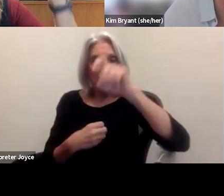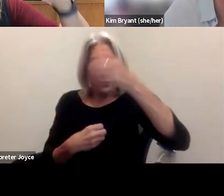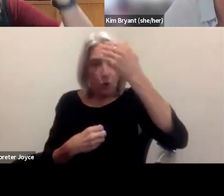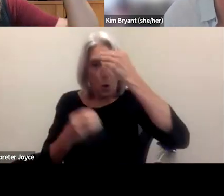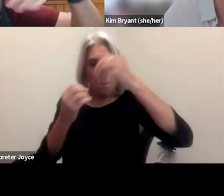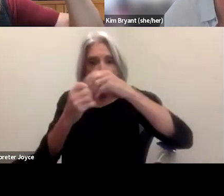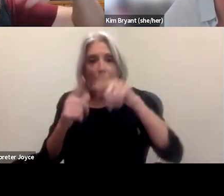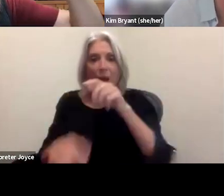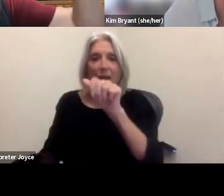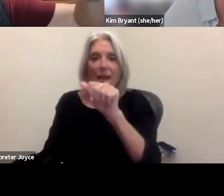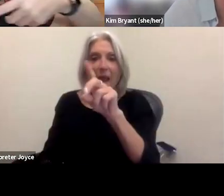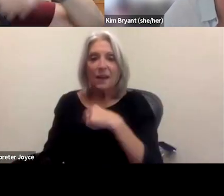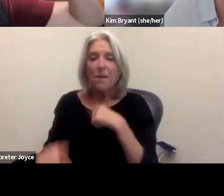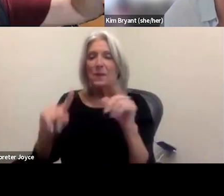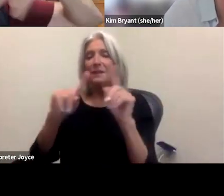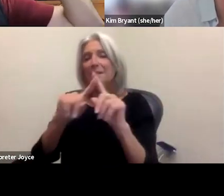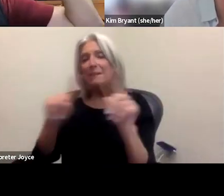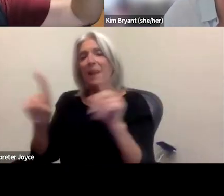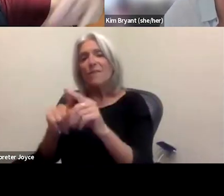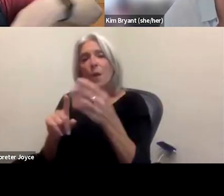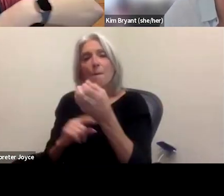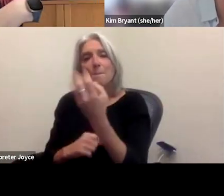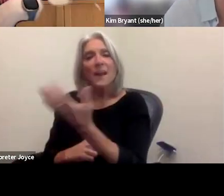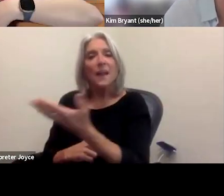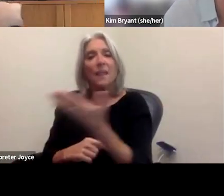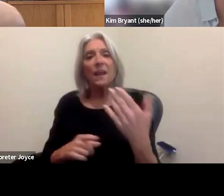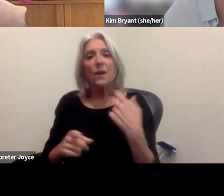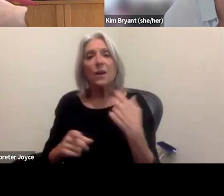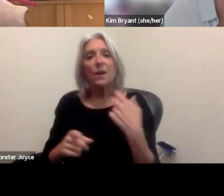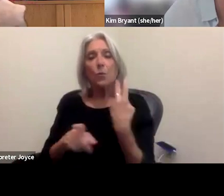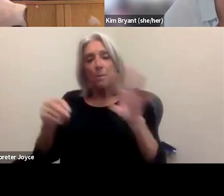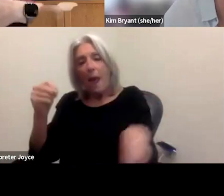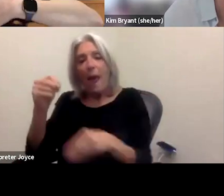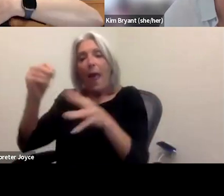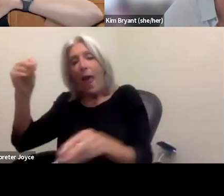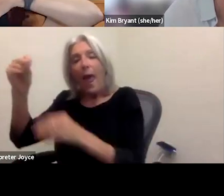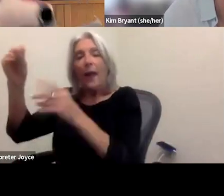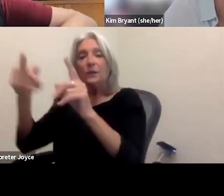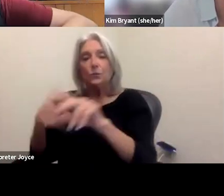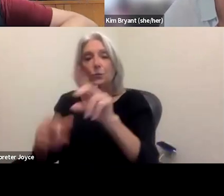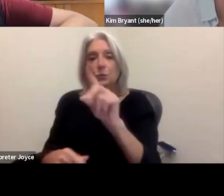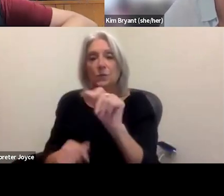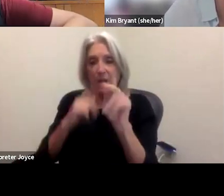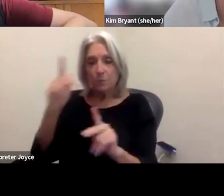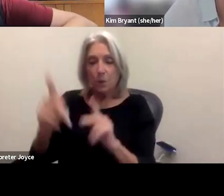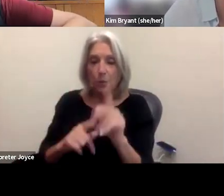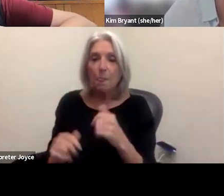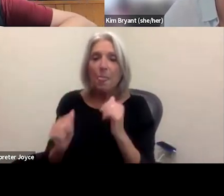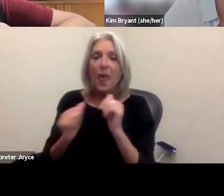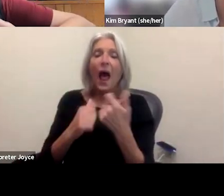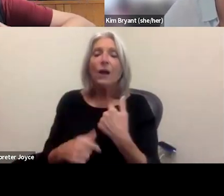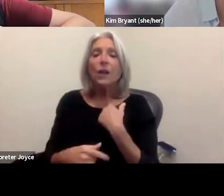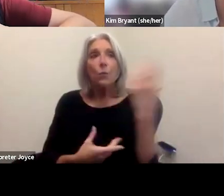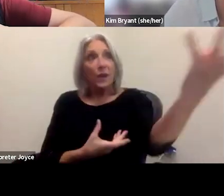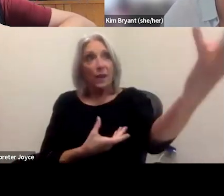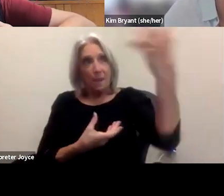There are so many things that we just continue putting on disabled people. So I think about how we can engage disabled people in community ways